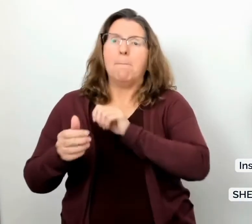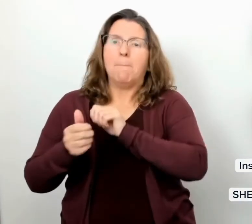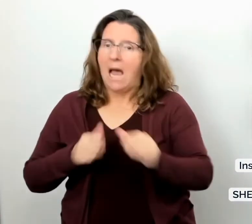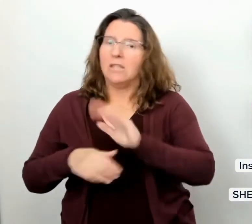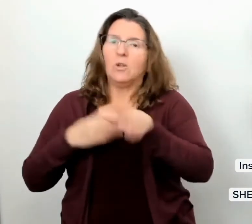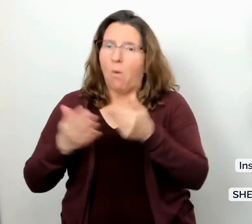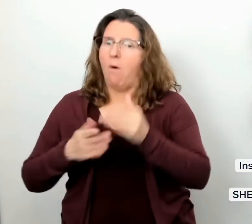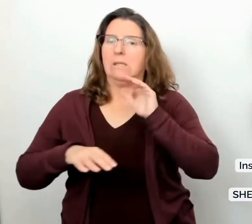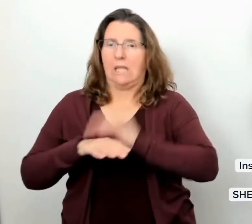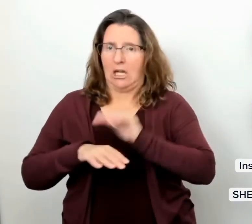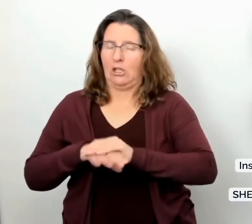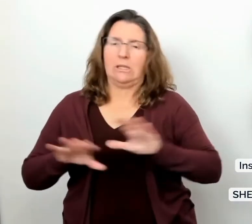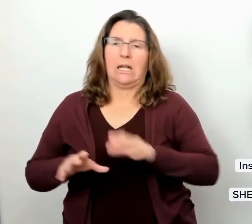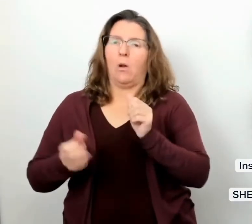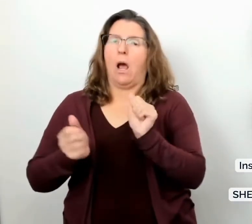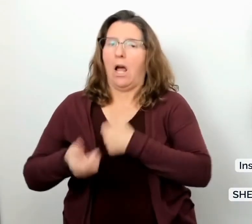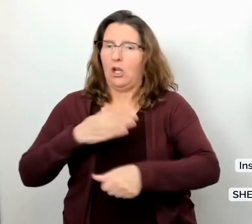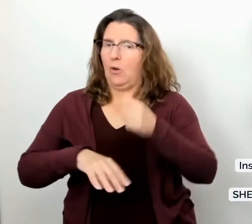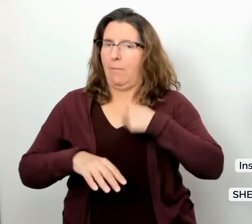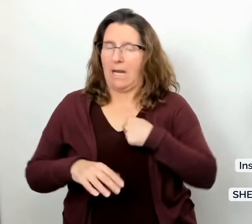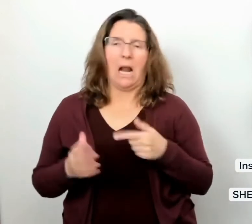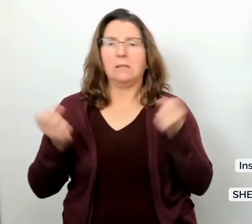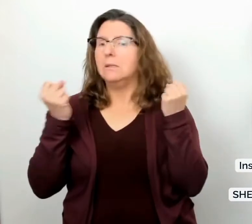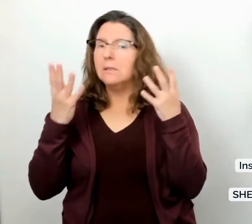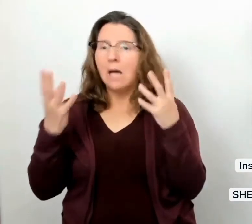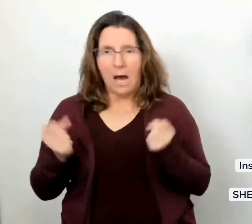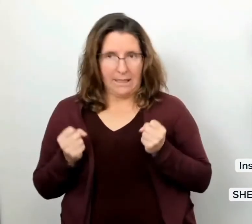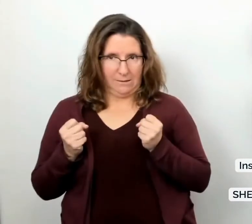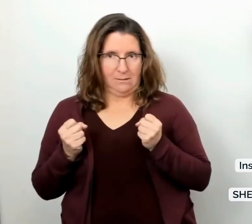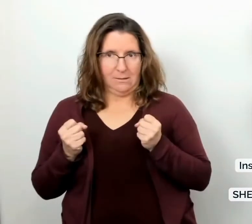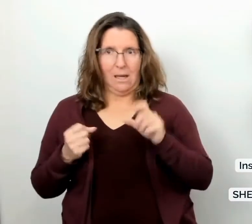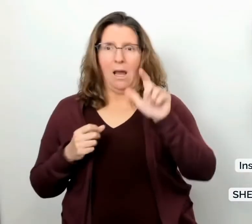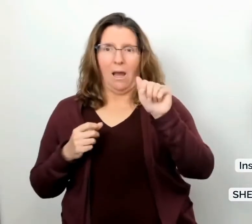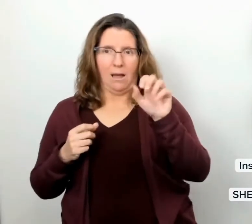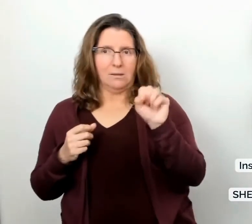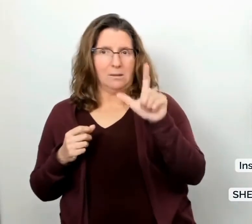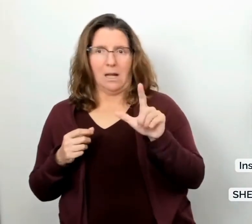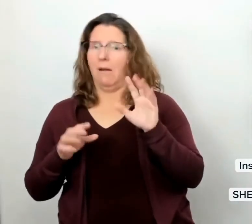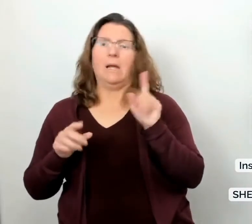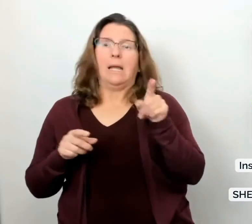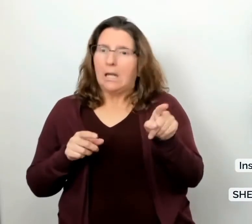He understood ASL but he couldn't understand the interpreter. He passed all three years, because he could understand the ASL instruction.